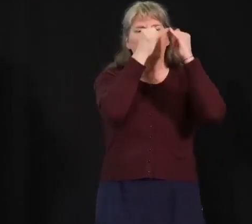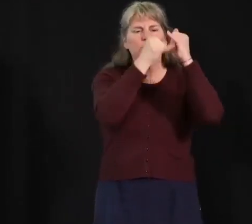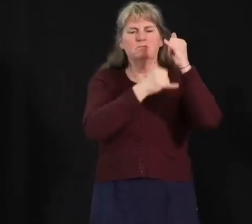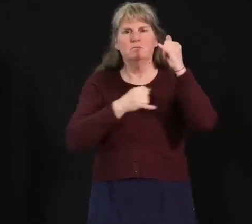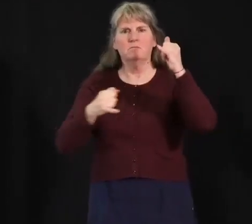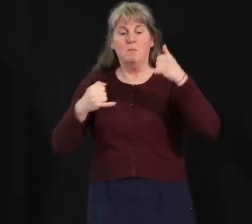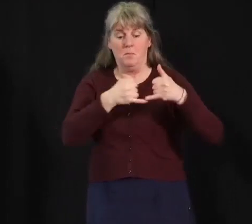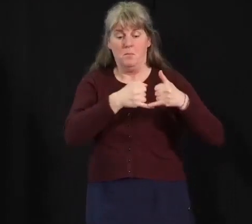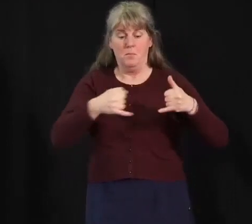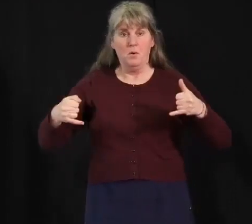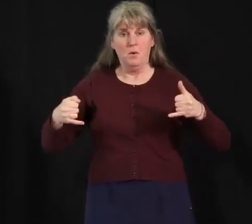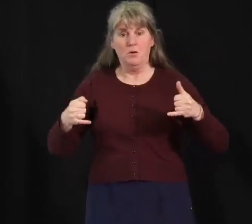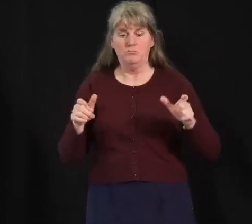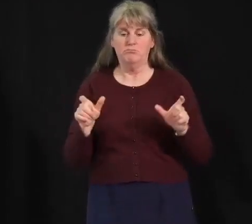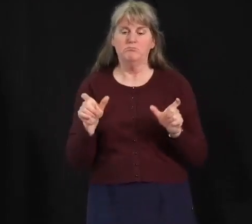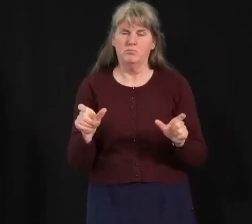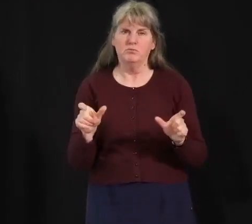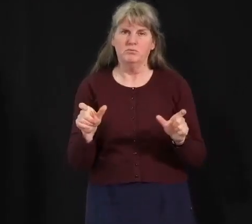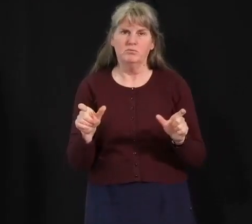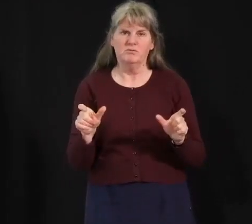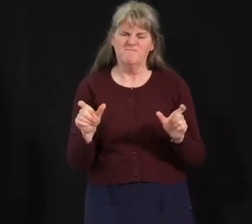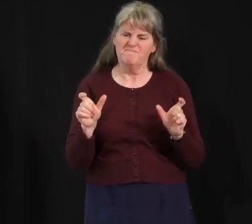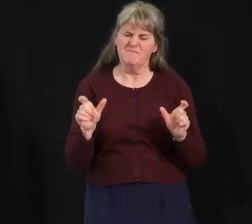cannot change or definitely will remain closed or restricted in